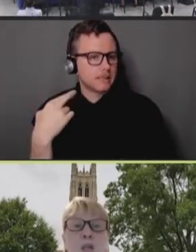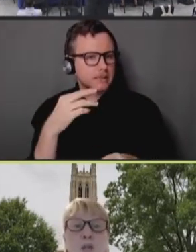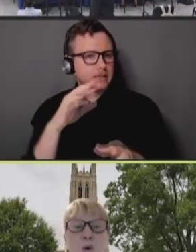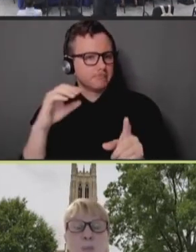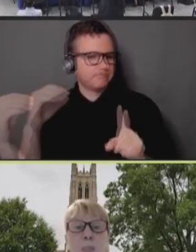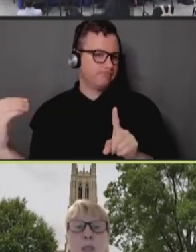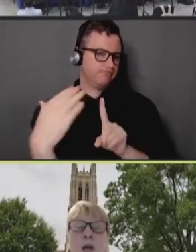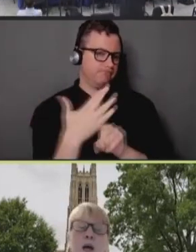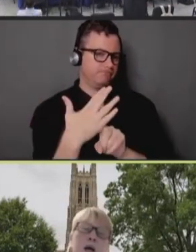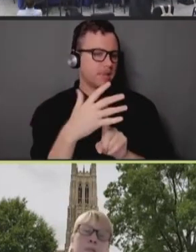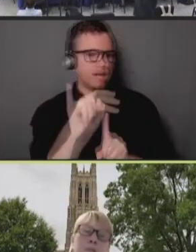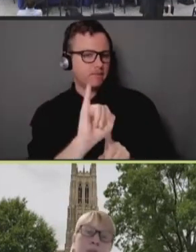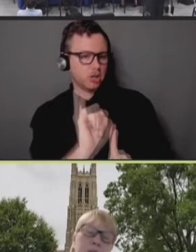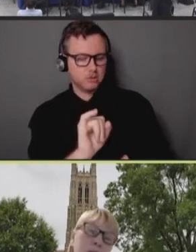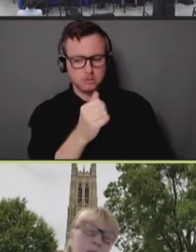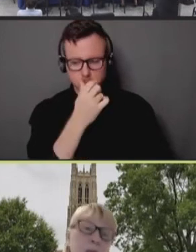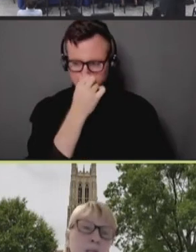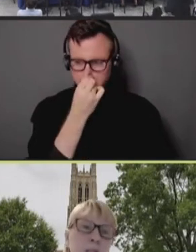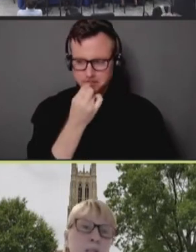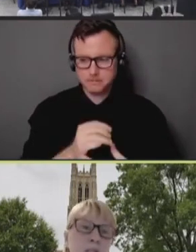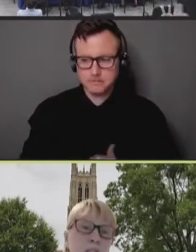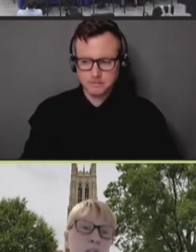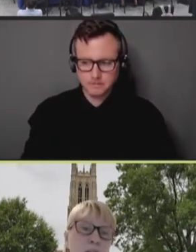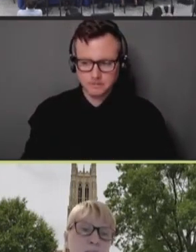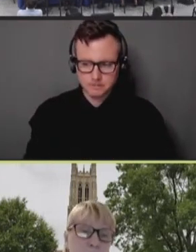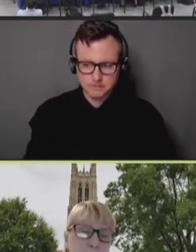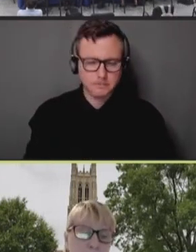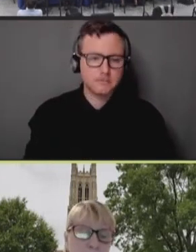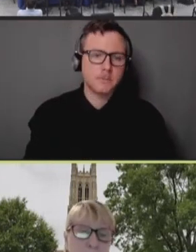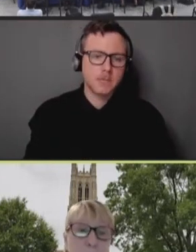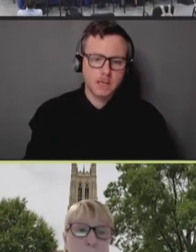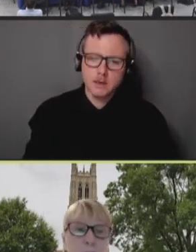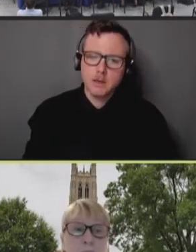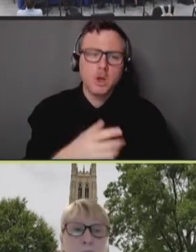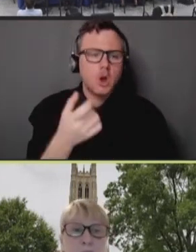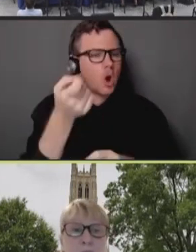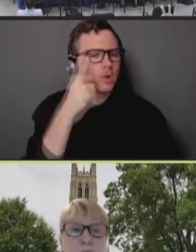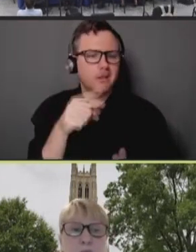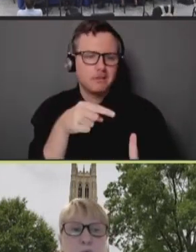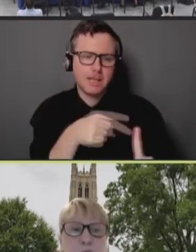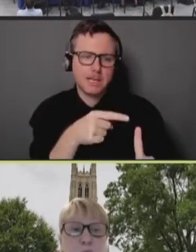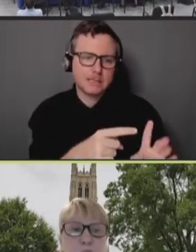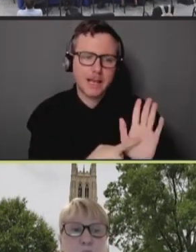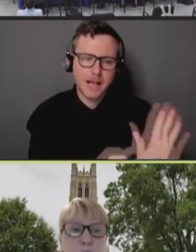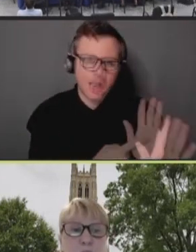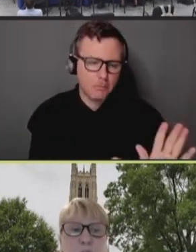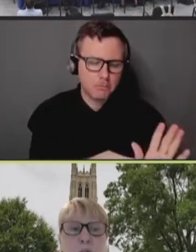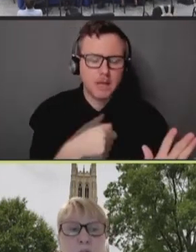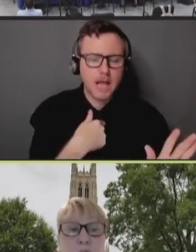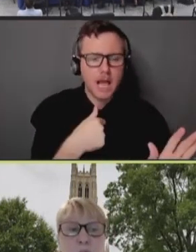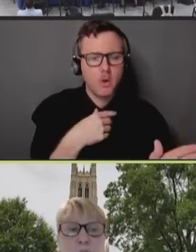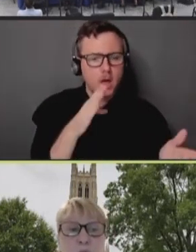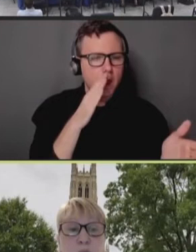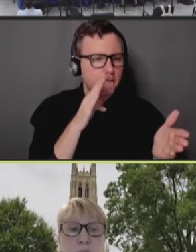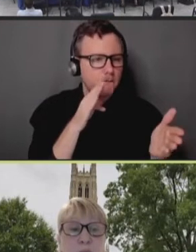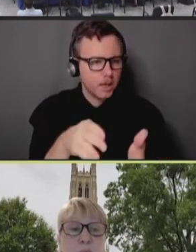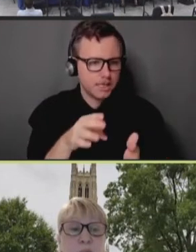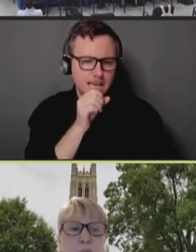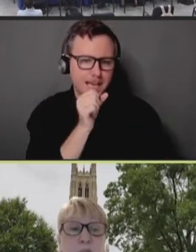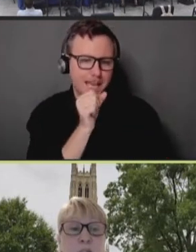So, this is just an example and I will focus on aging due to time limitation.